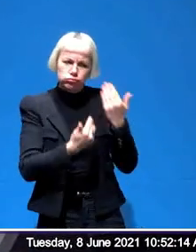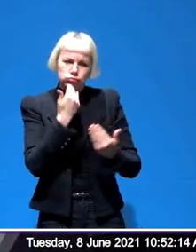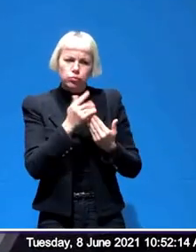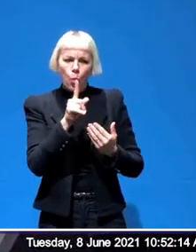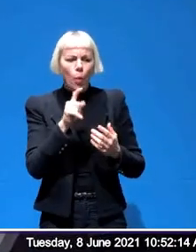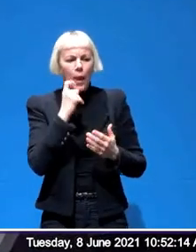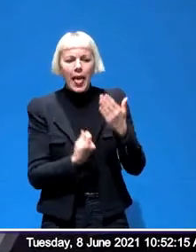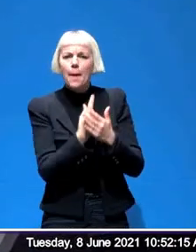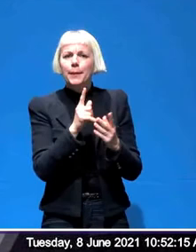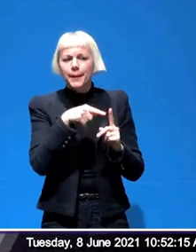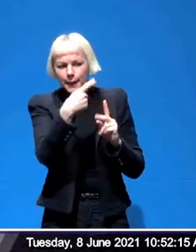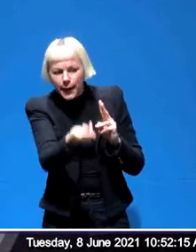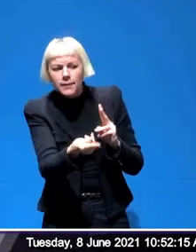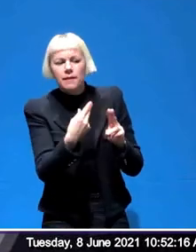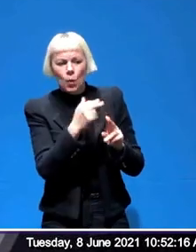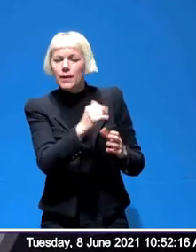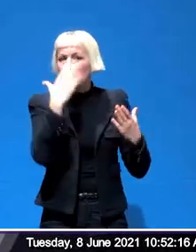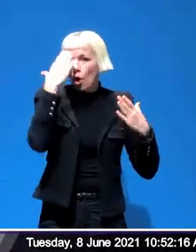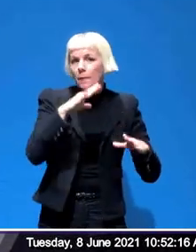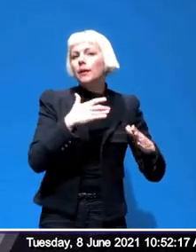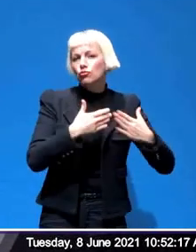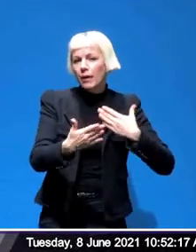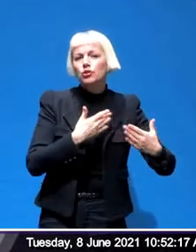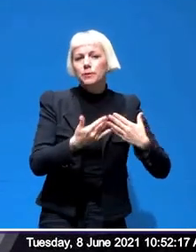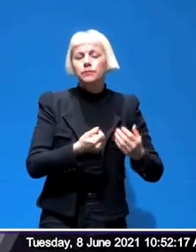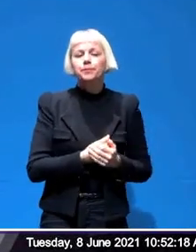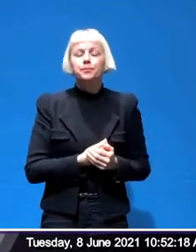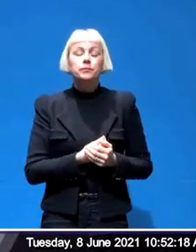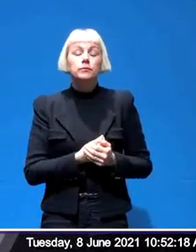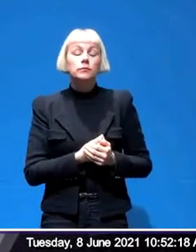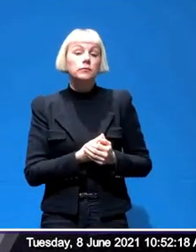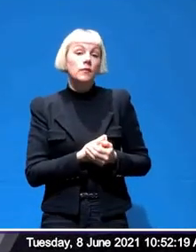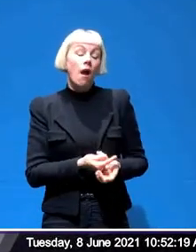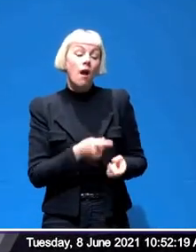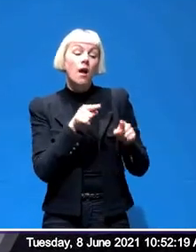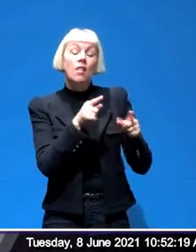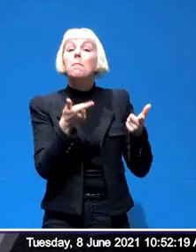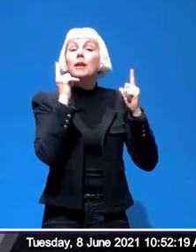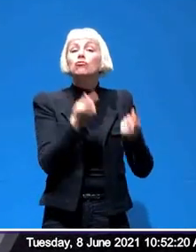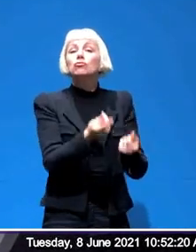about Daniel's accommodation arrangements. I was told there were several alternatives to that house